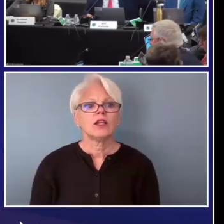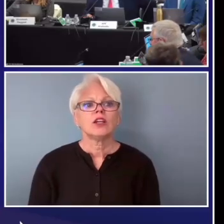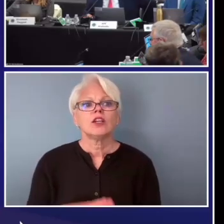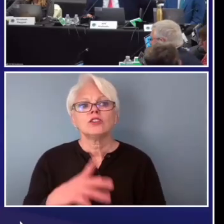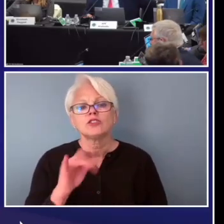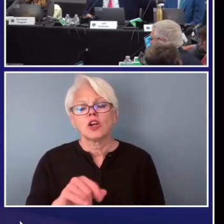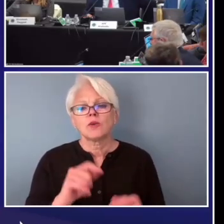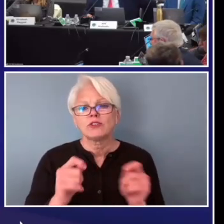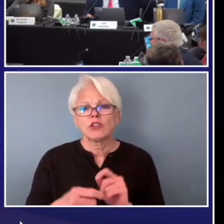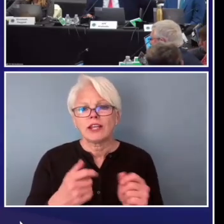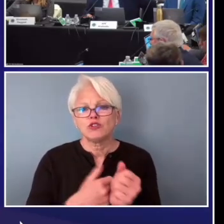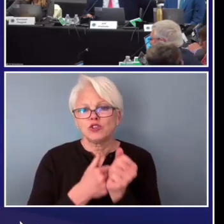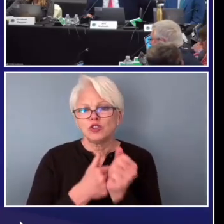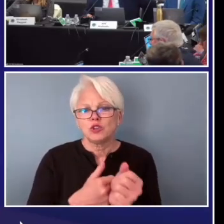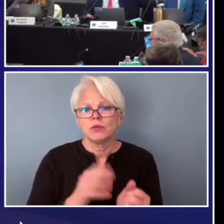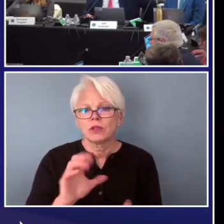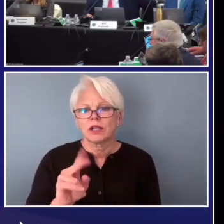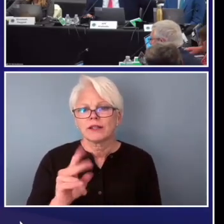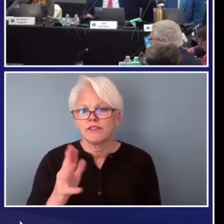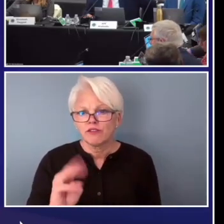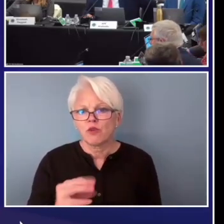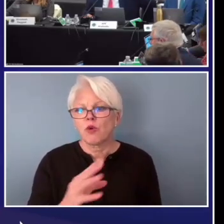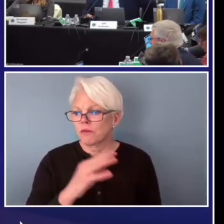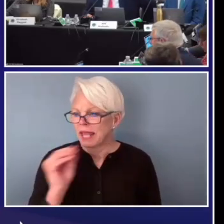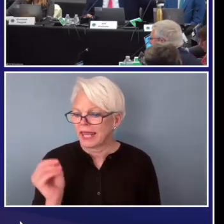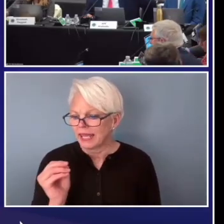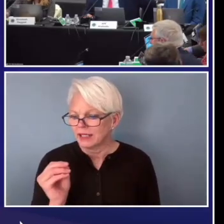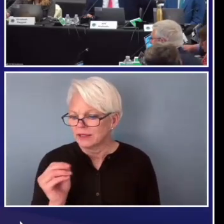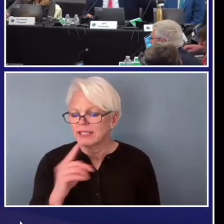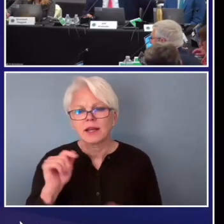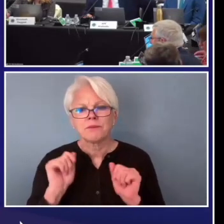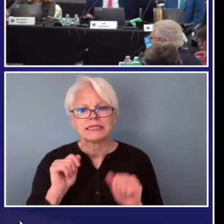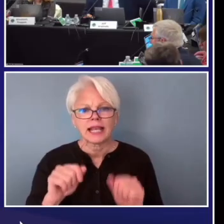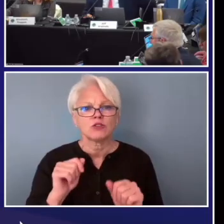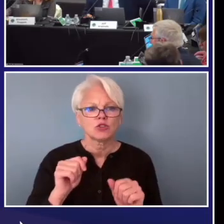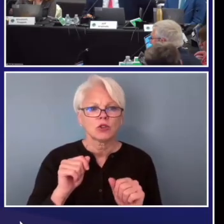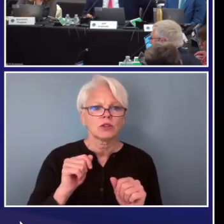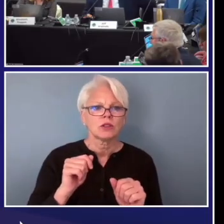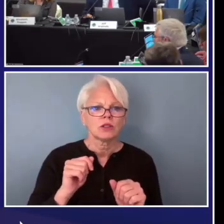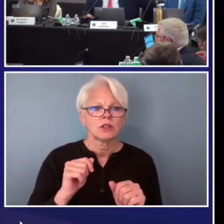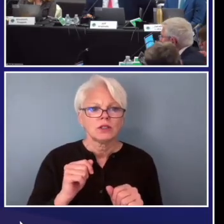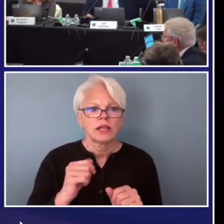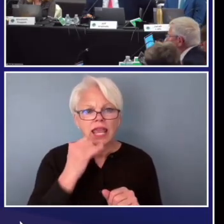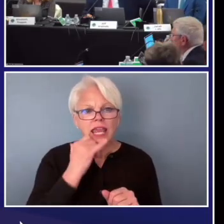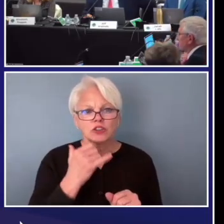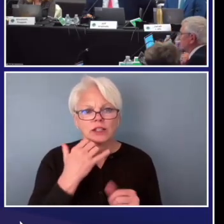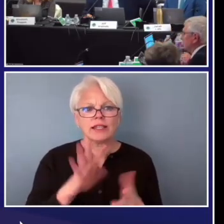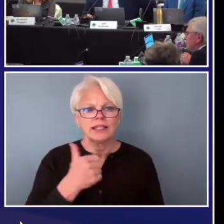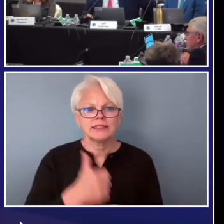it's really a, um, a potential error in the existing regulations where